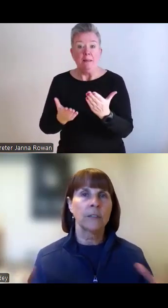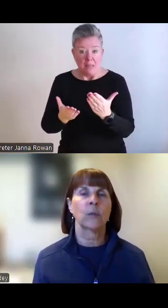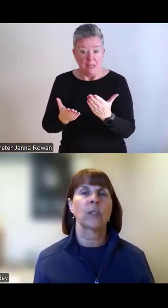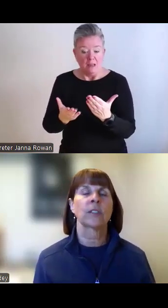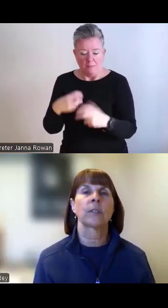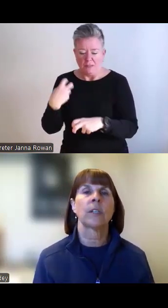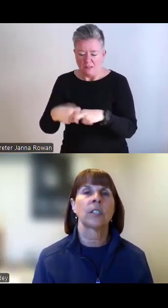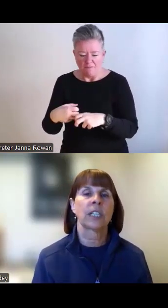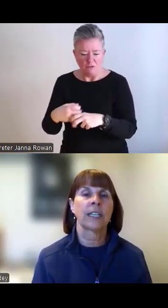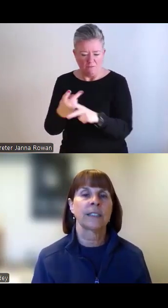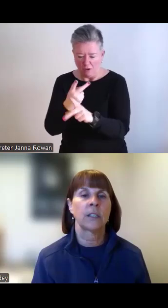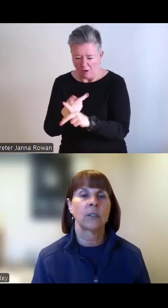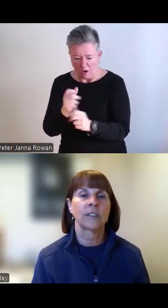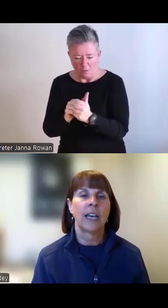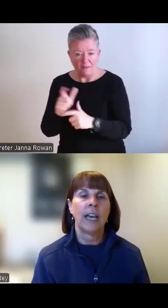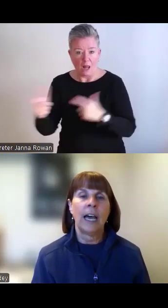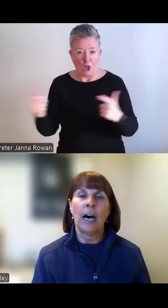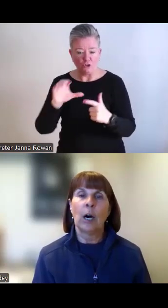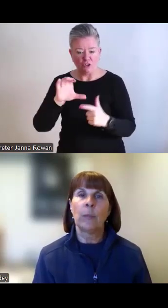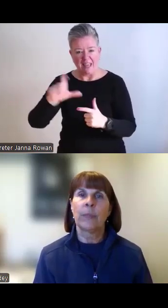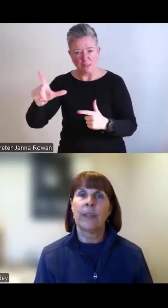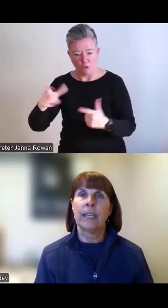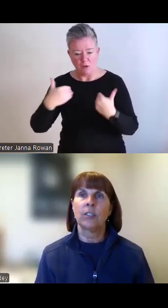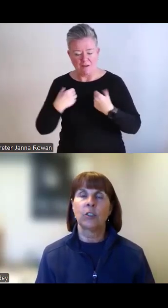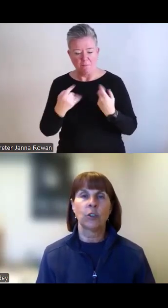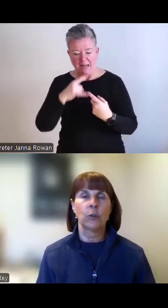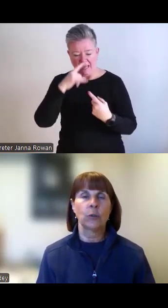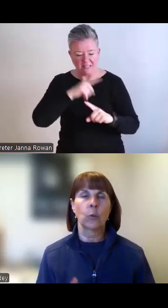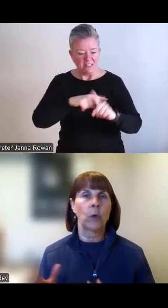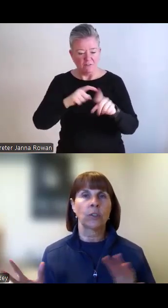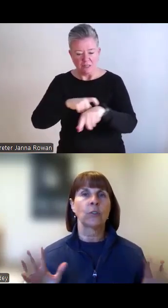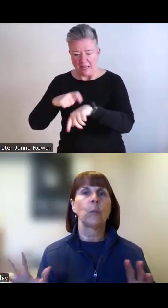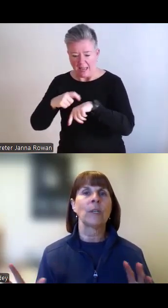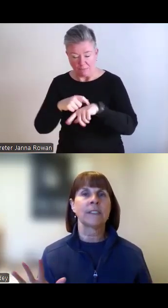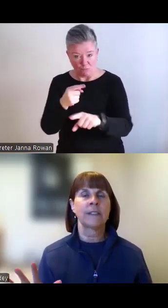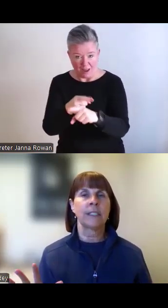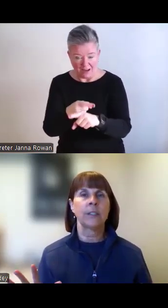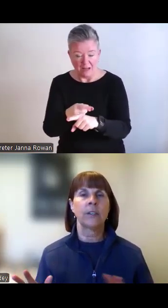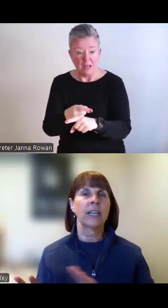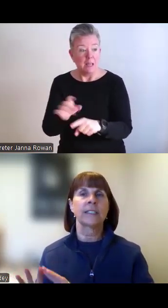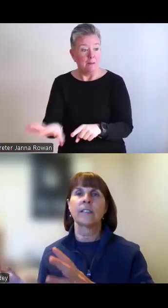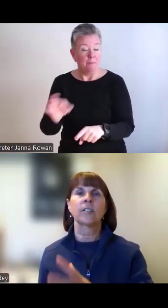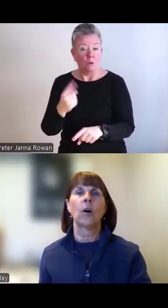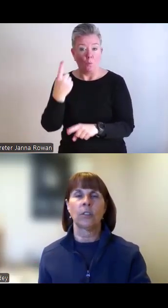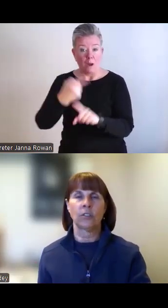track of, especially with large caseloads, they choose one or two months of the year and assess